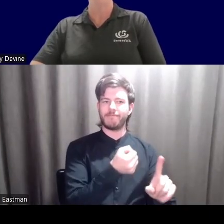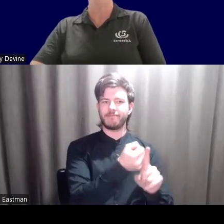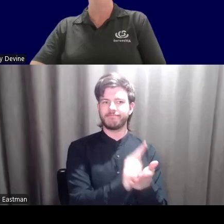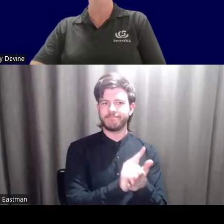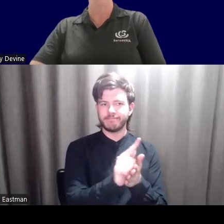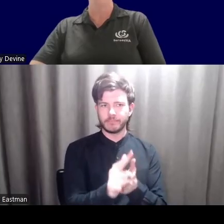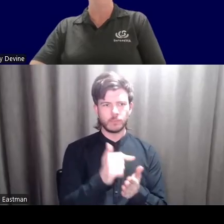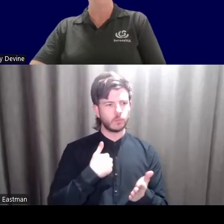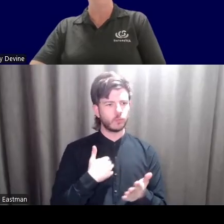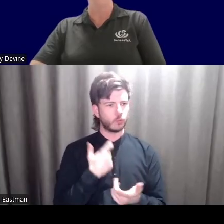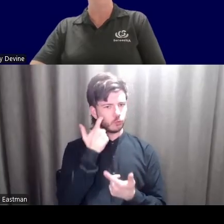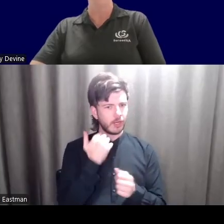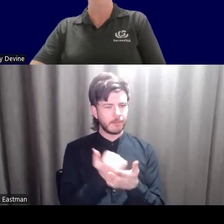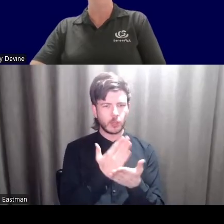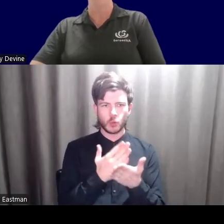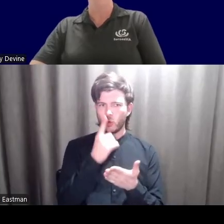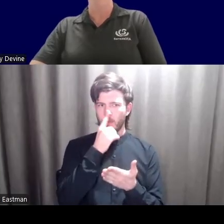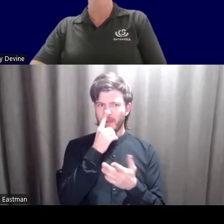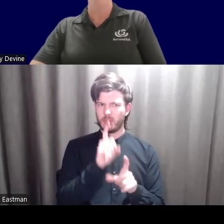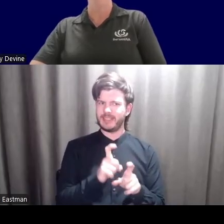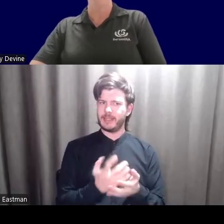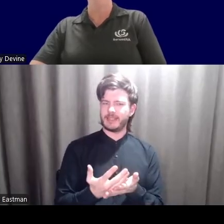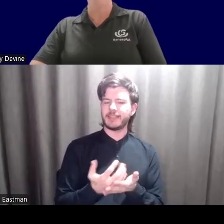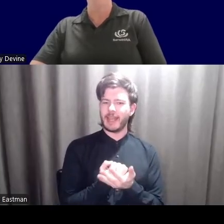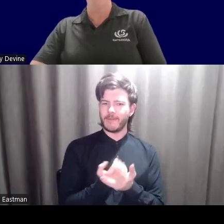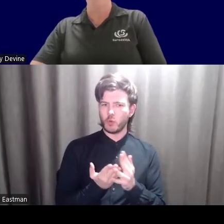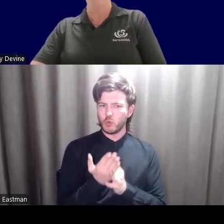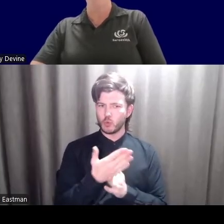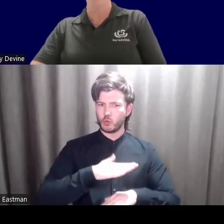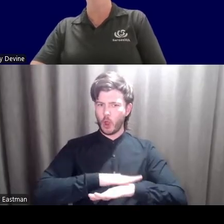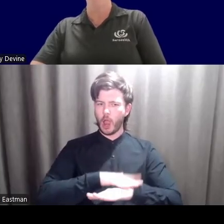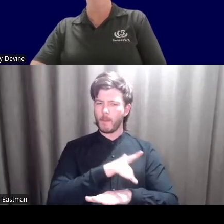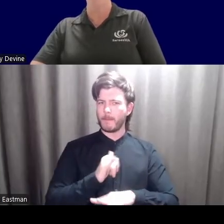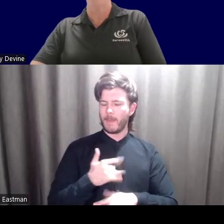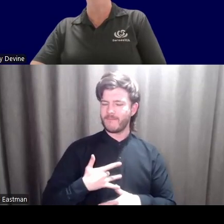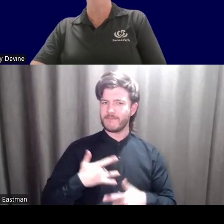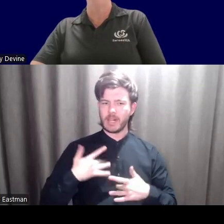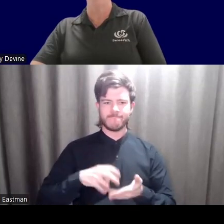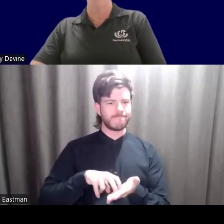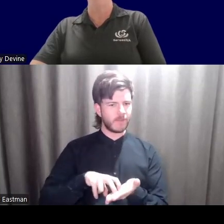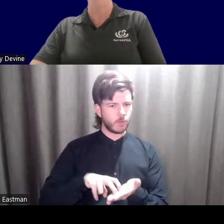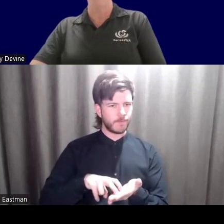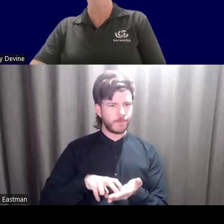during moments of distress and vulnerability. However effective PBS is found in the proactive